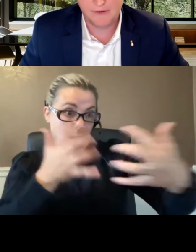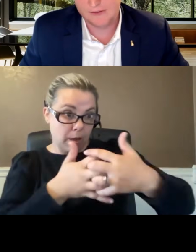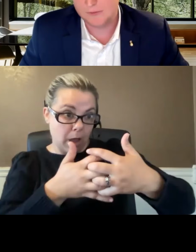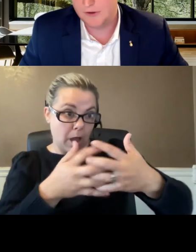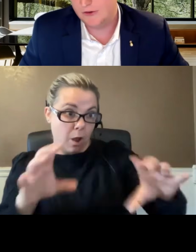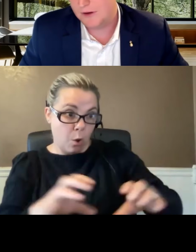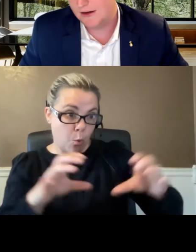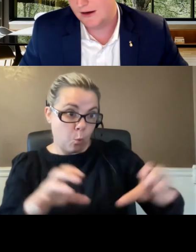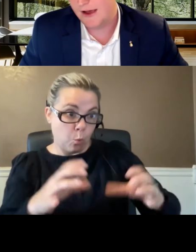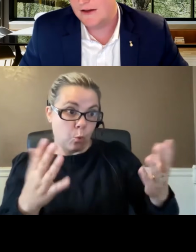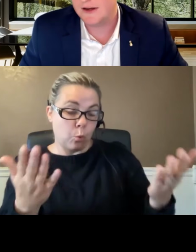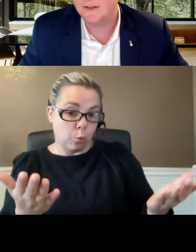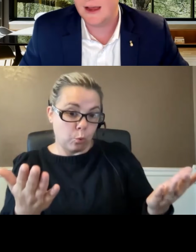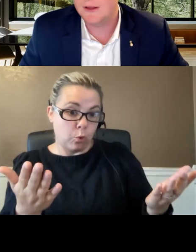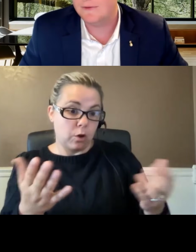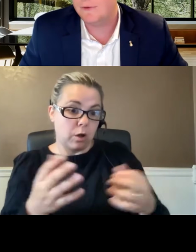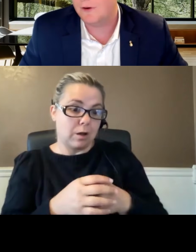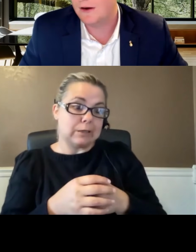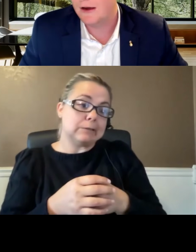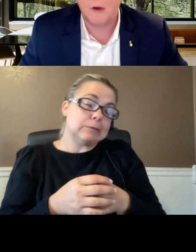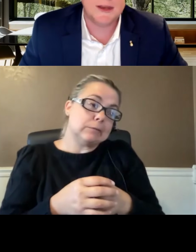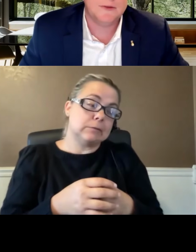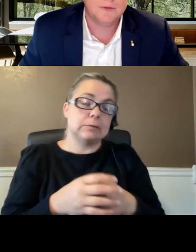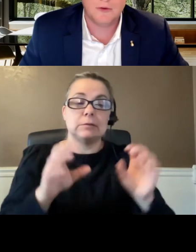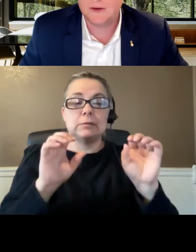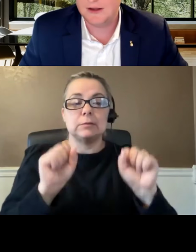of an accessibility issue being identified, you'll get a timeline for when it's going to